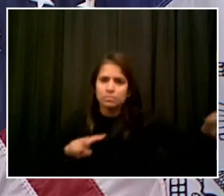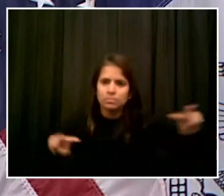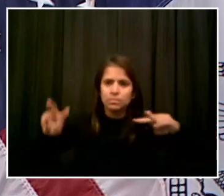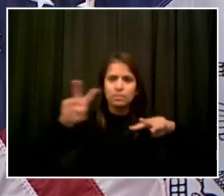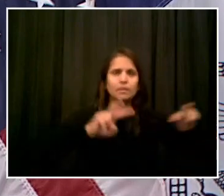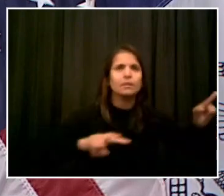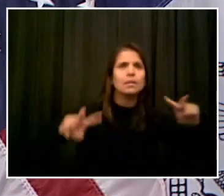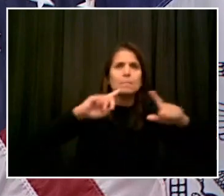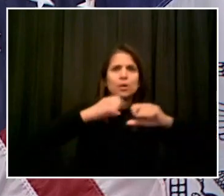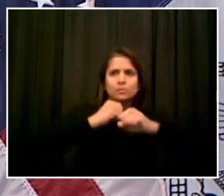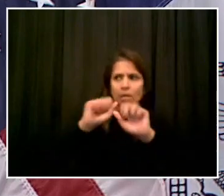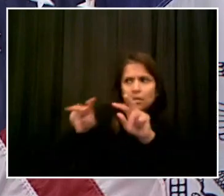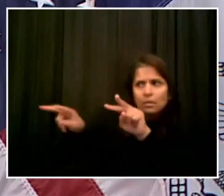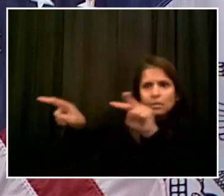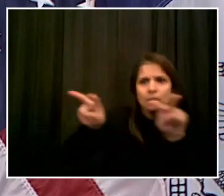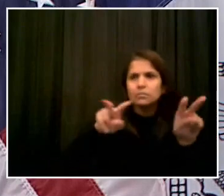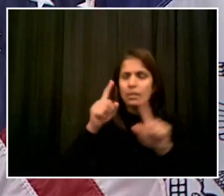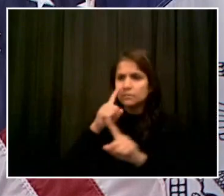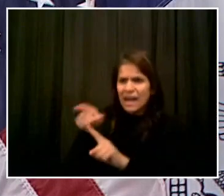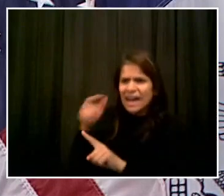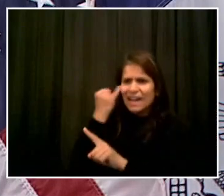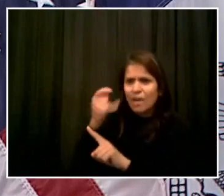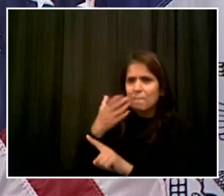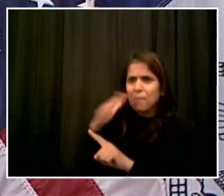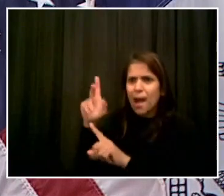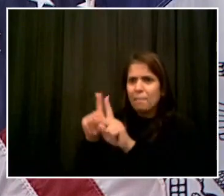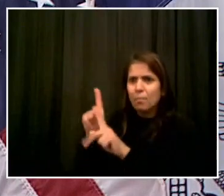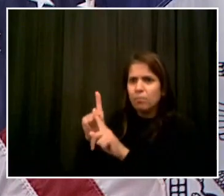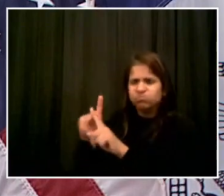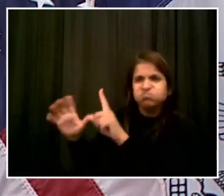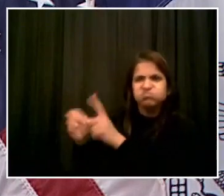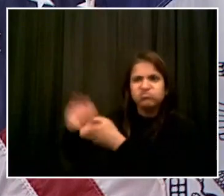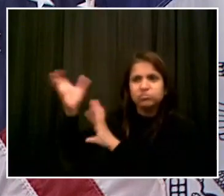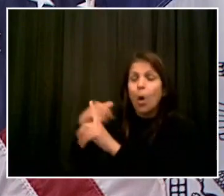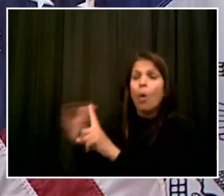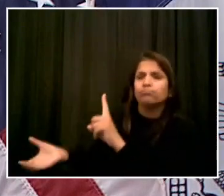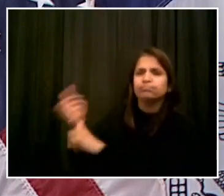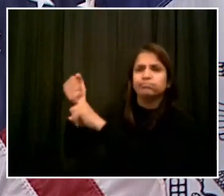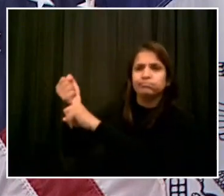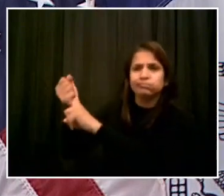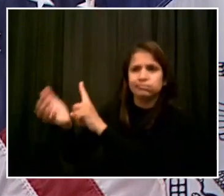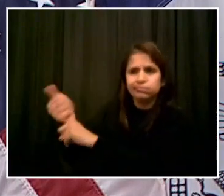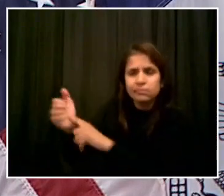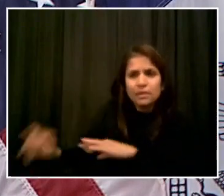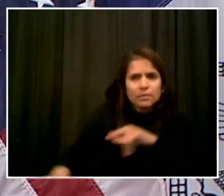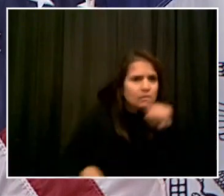WILL MAGNIFY THEIR ABILITY. AND THE HANOF